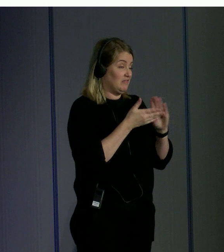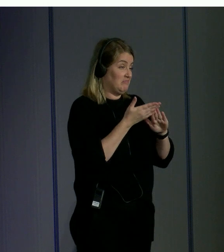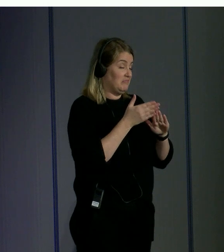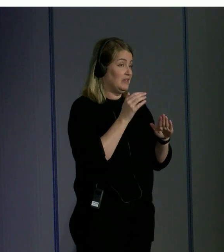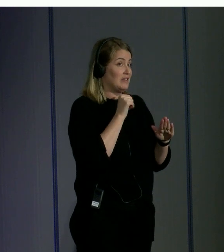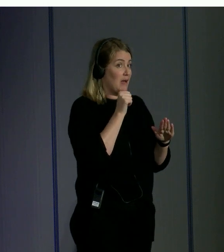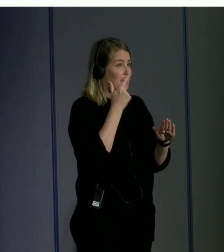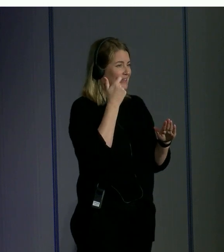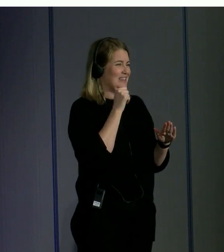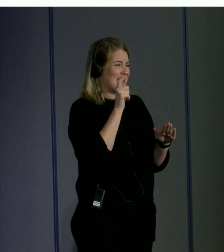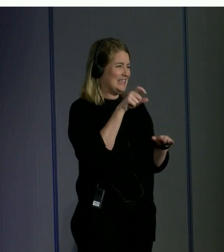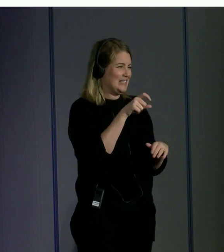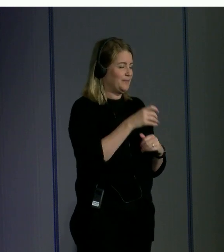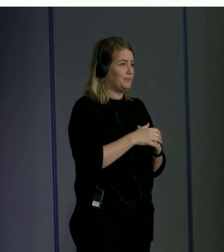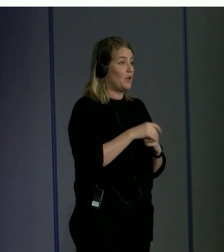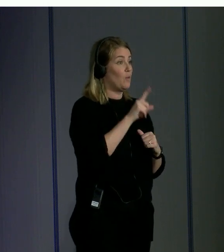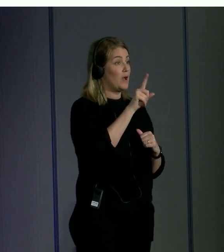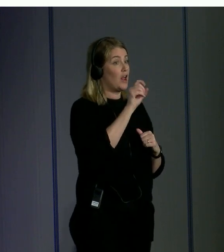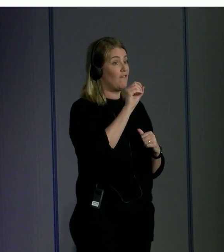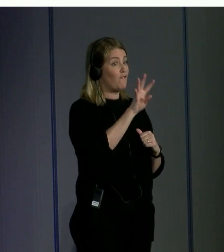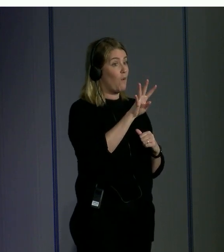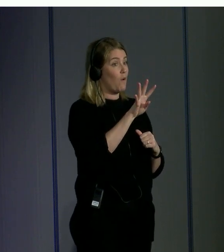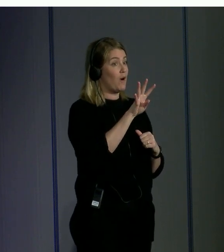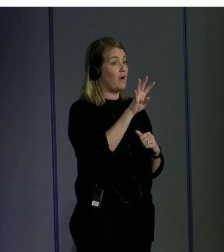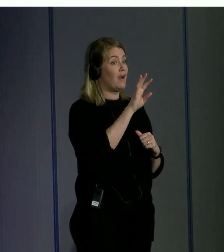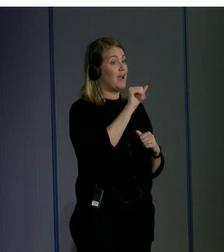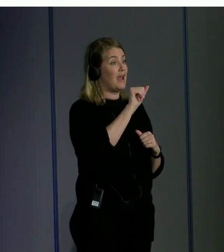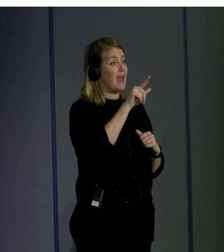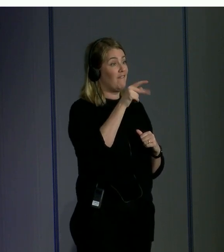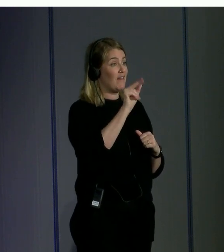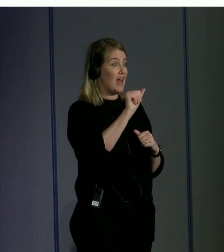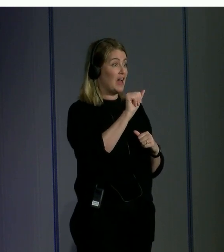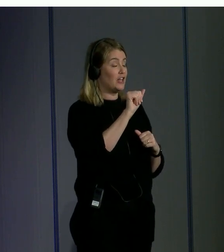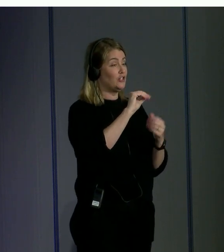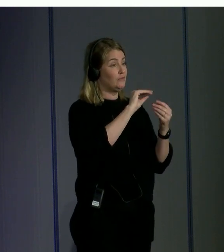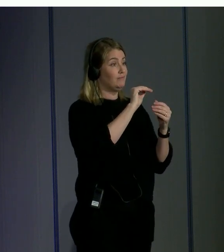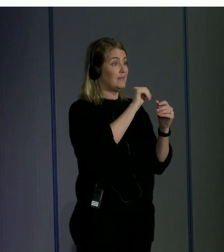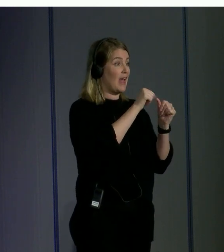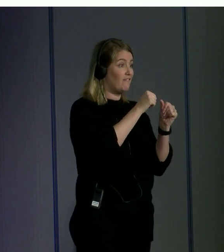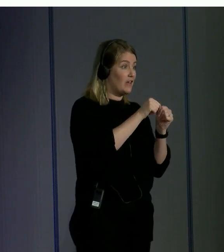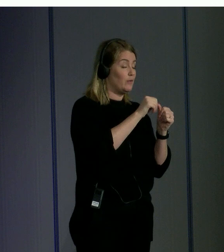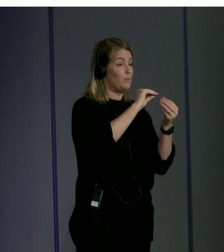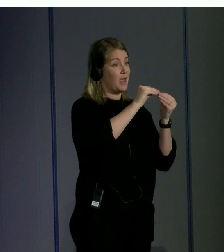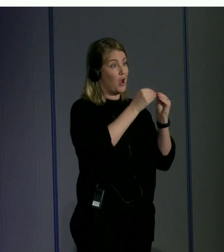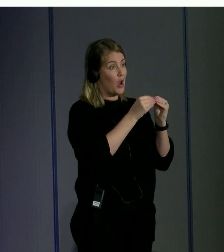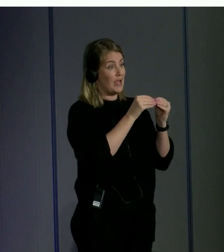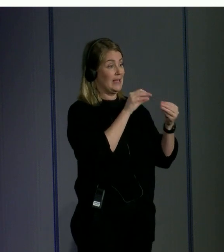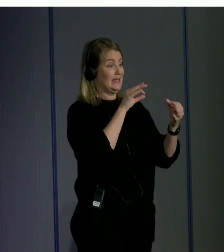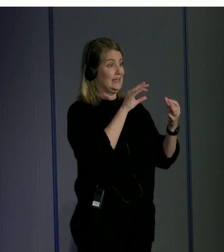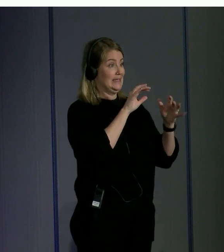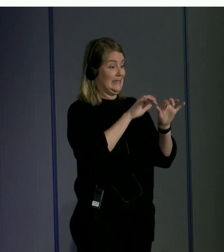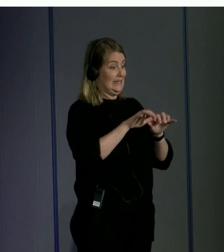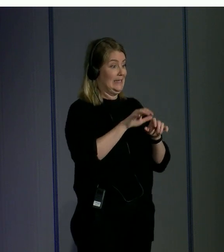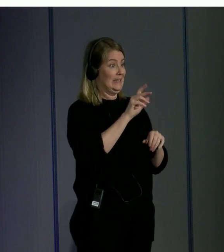104 alpha numeric input keys and that's a lot.